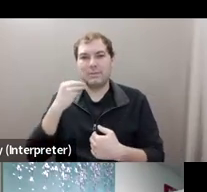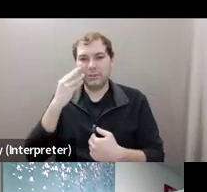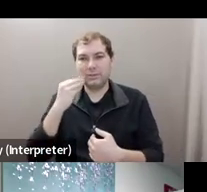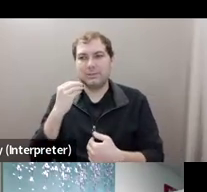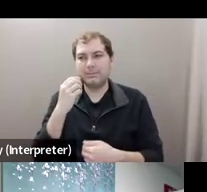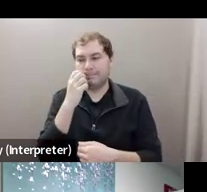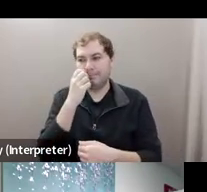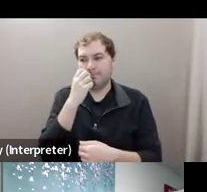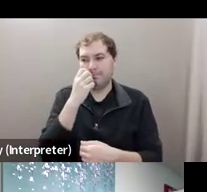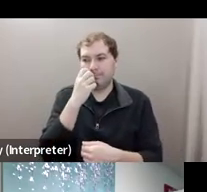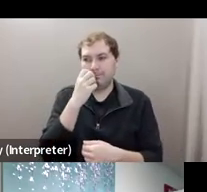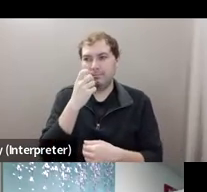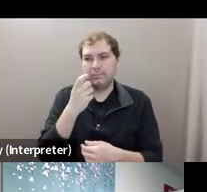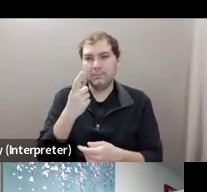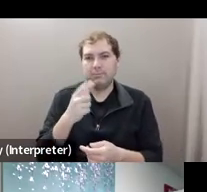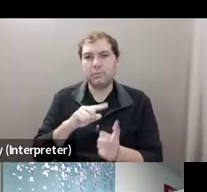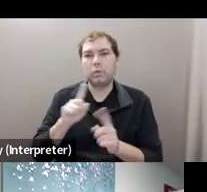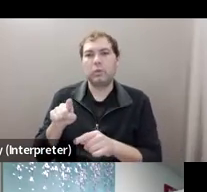17036717673: going to make it an appointment with a